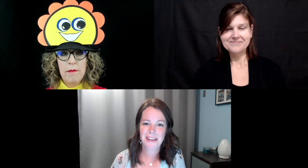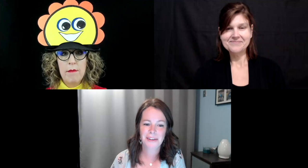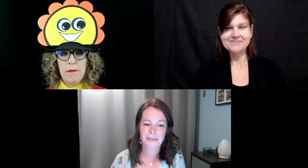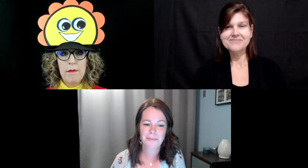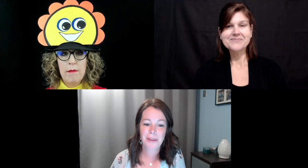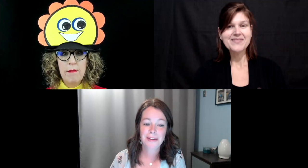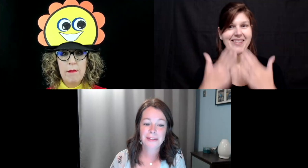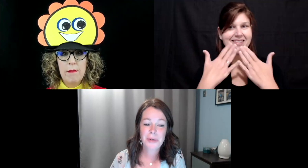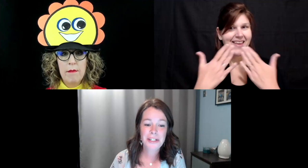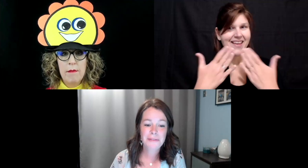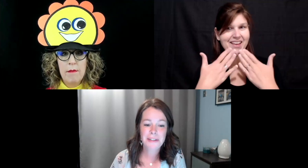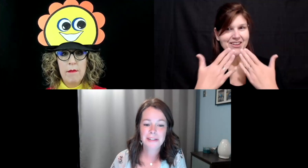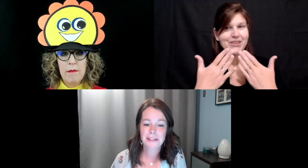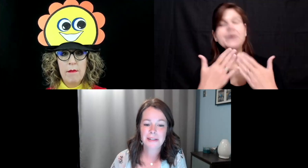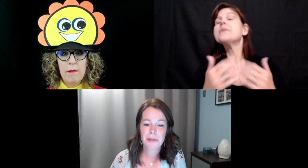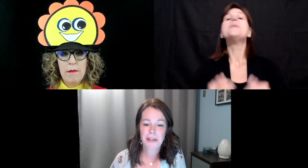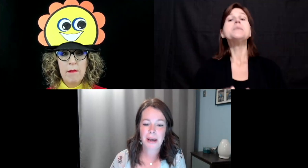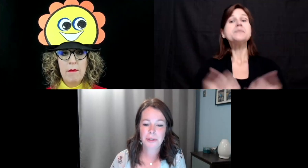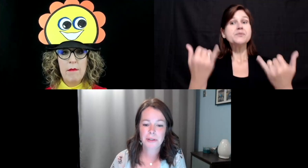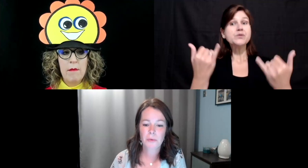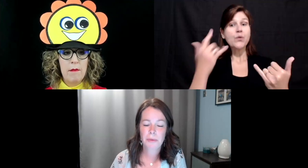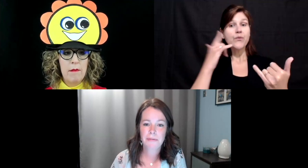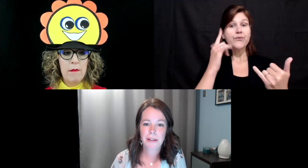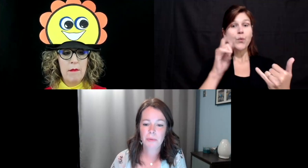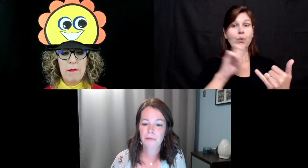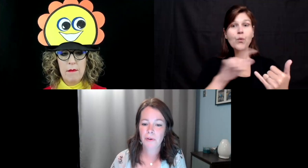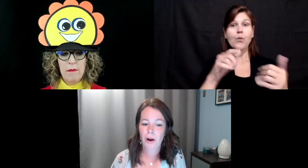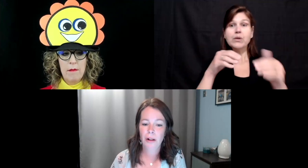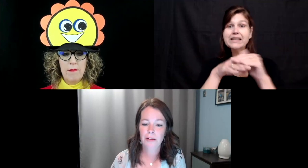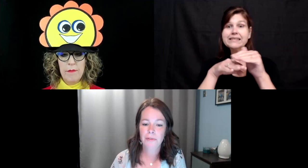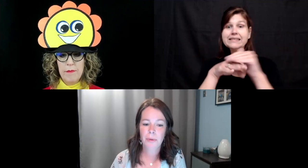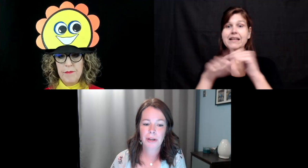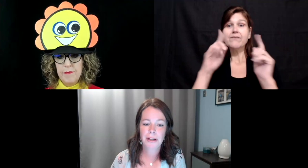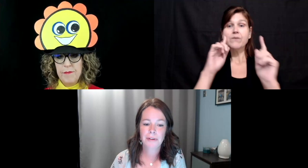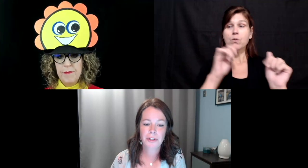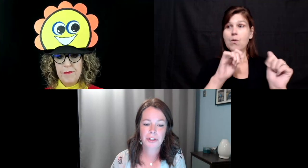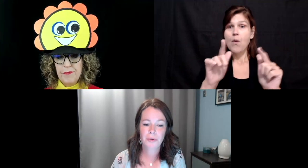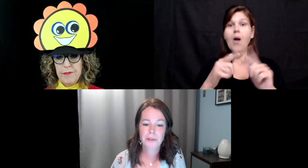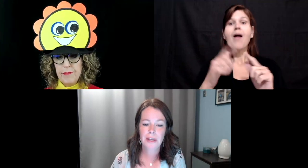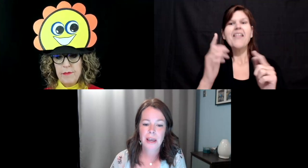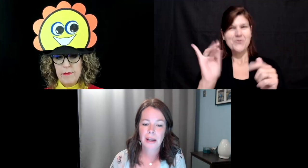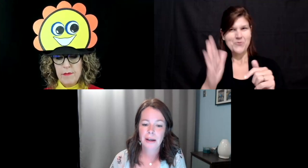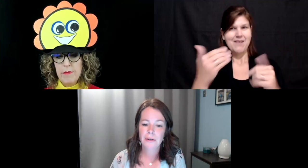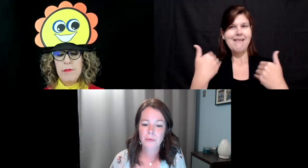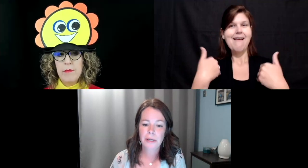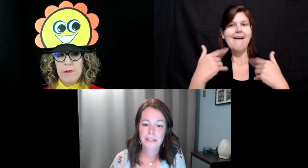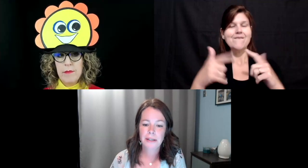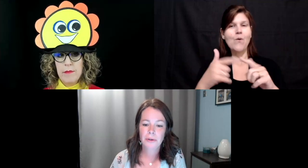Thank you. So each of these accessibility options will be available for all of the "Market Adventure" shows. And I also wanted to let you know